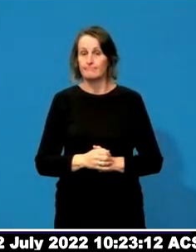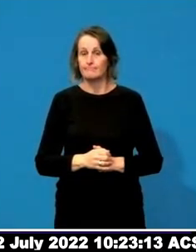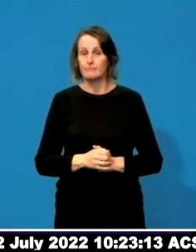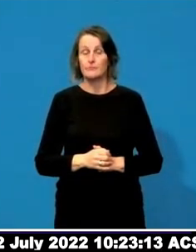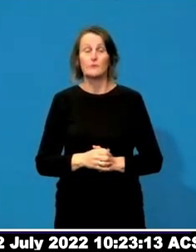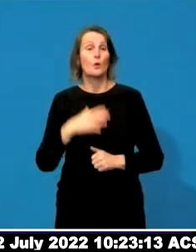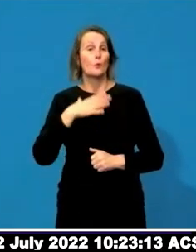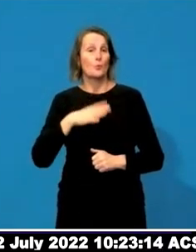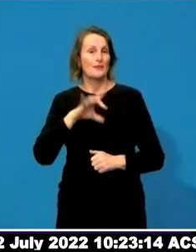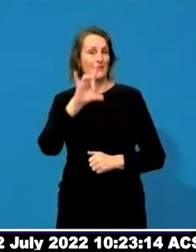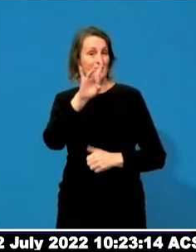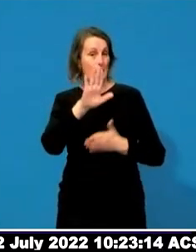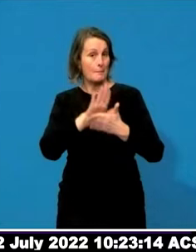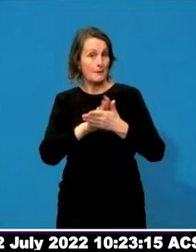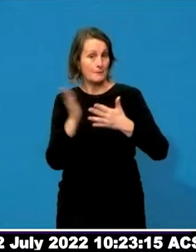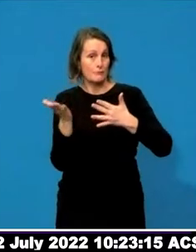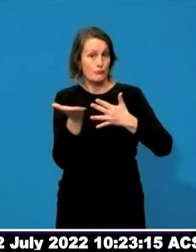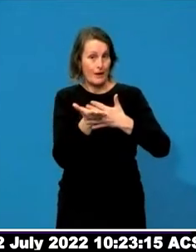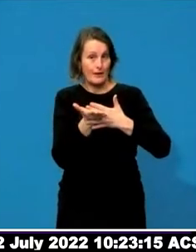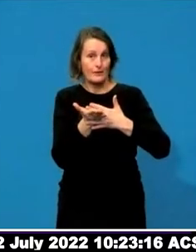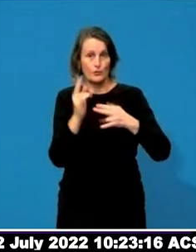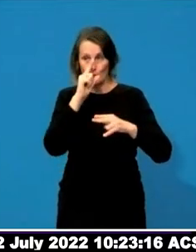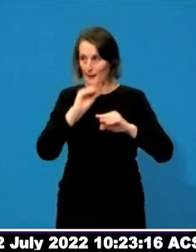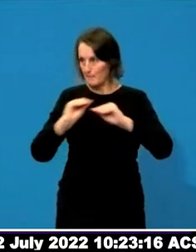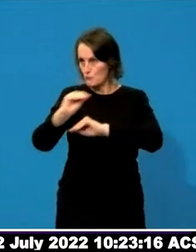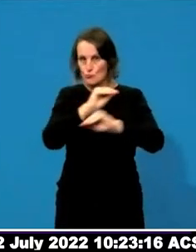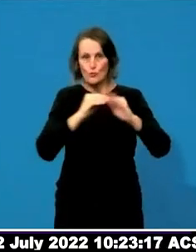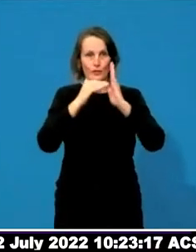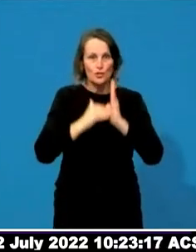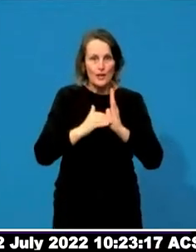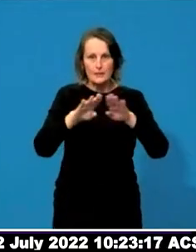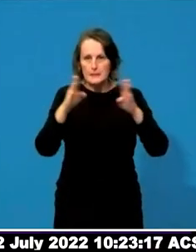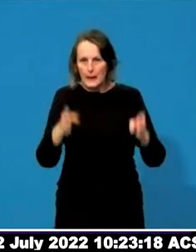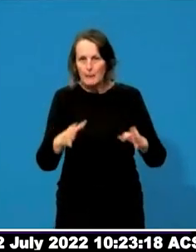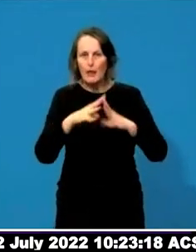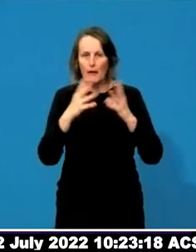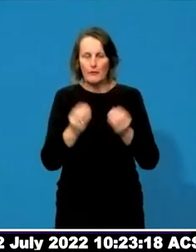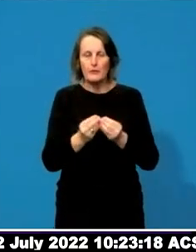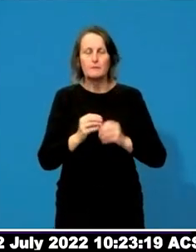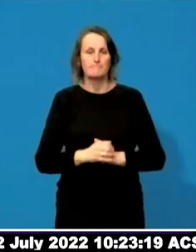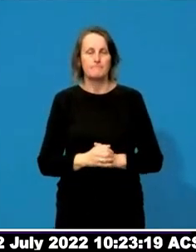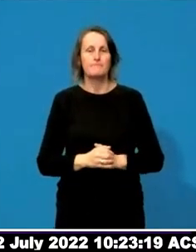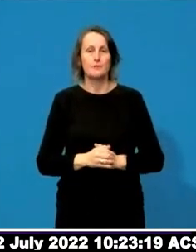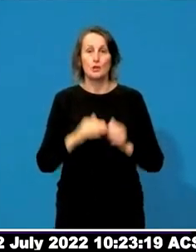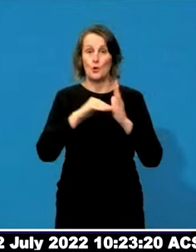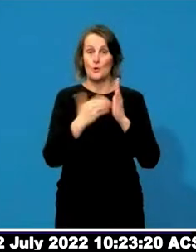to reconfigure the room. How long would you like? 10 minutes. All right. It's now nearly 25 past 10 Central Time.